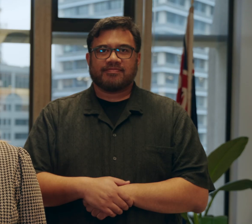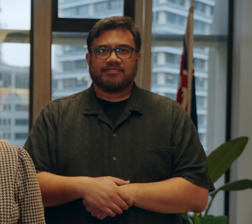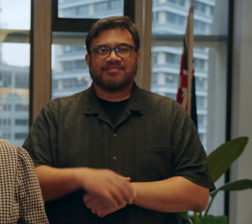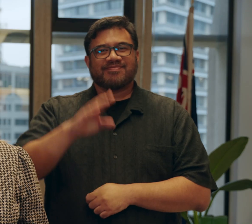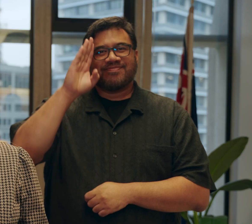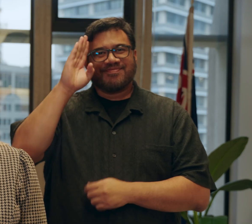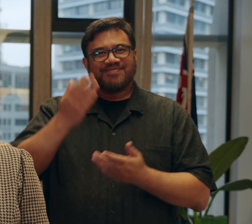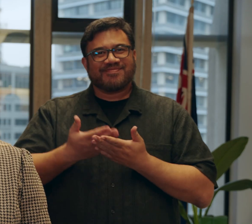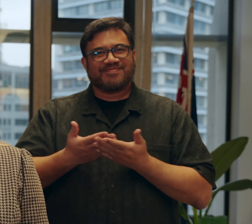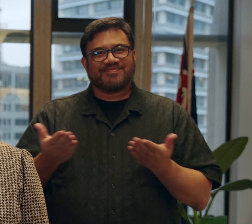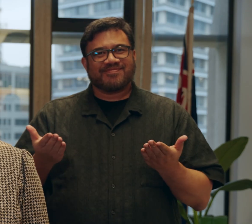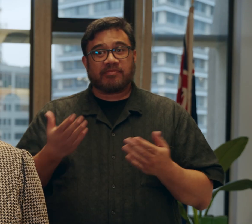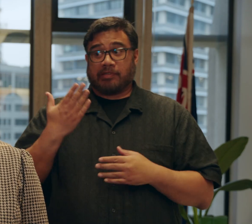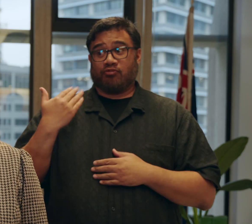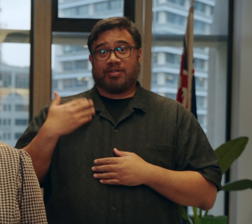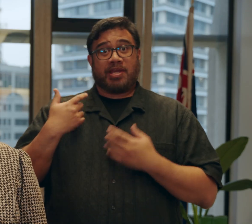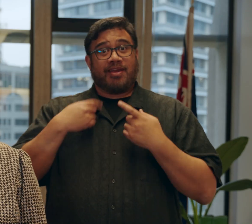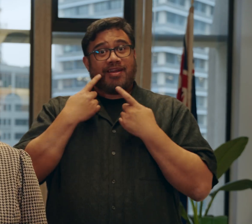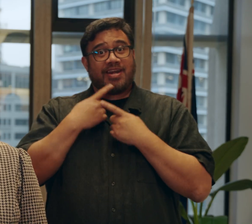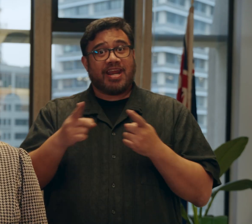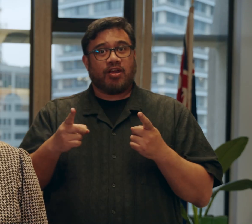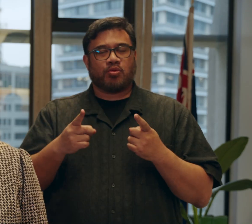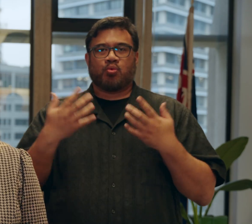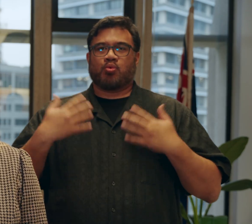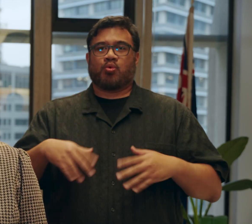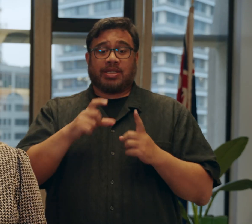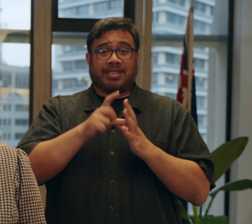Hi, everybody. I've just announced significant improvements to Disability